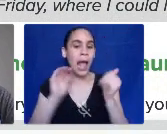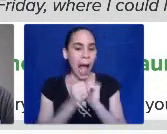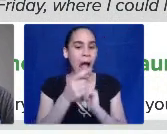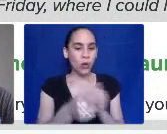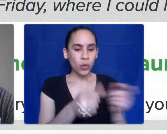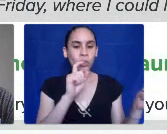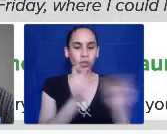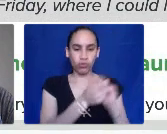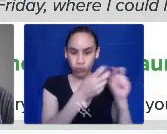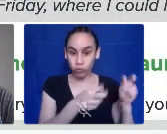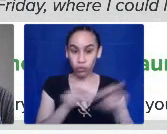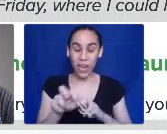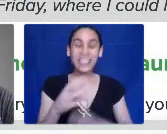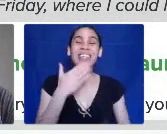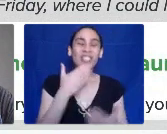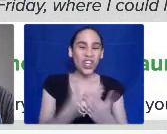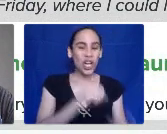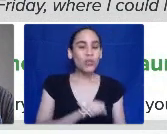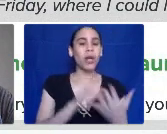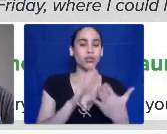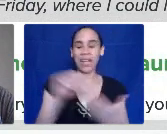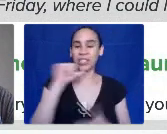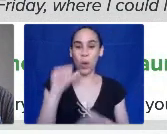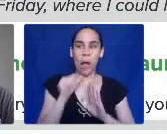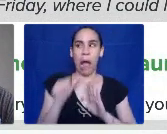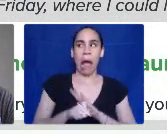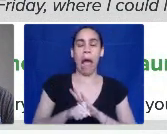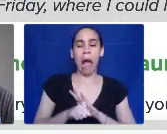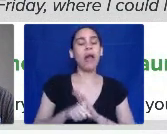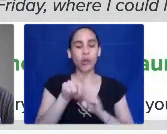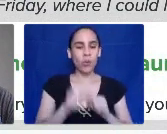it honestly don't try to hide it um you can list the jobs and you can list the bullets how they